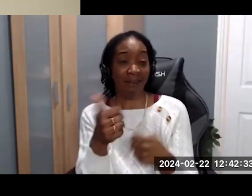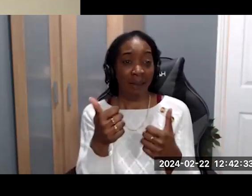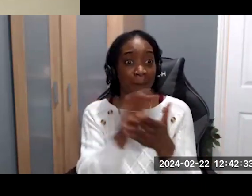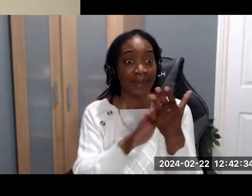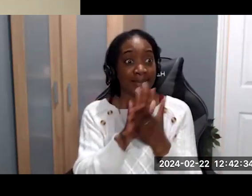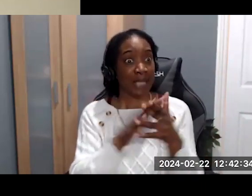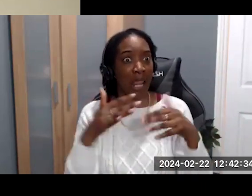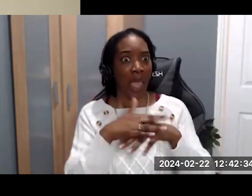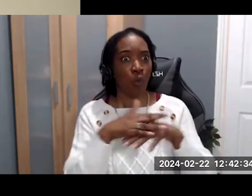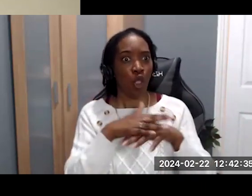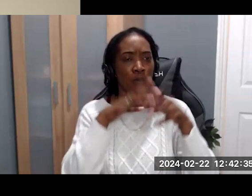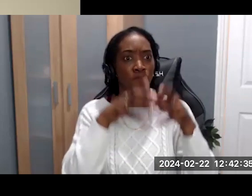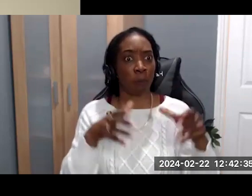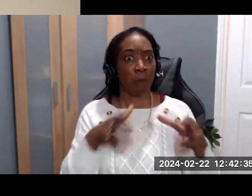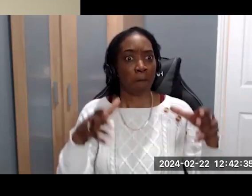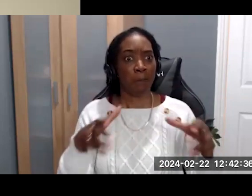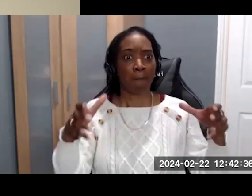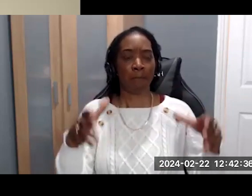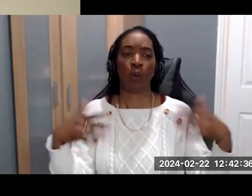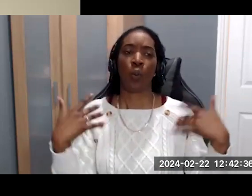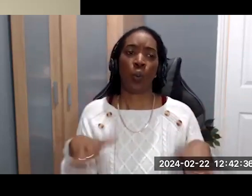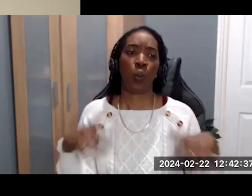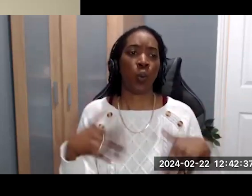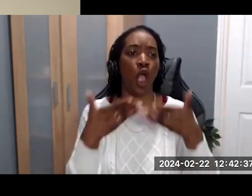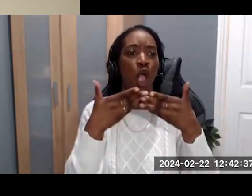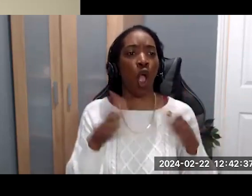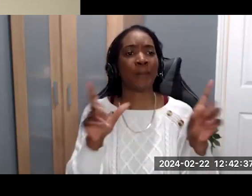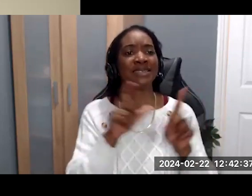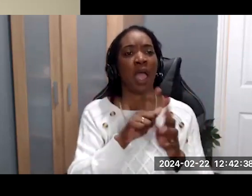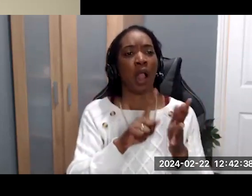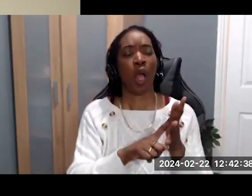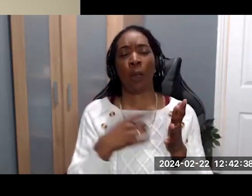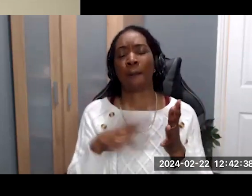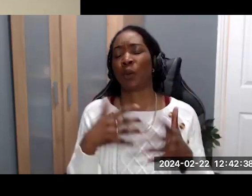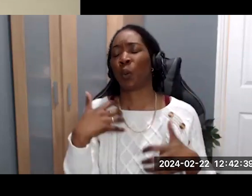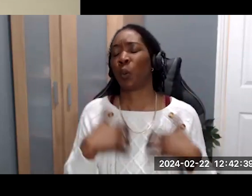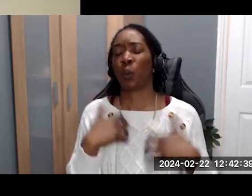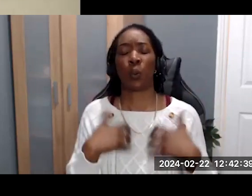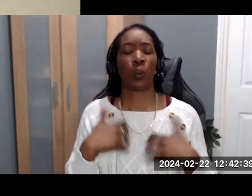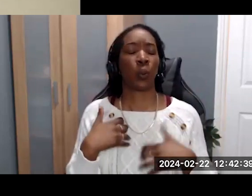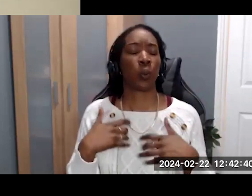my network Open Dialogo has been a successful fruitful and intense experience an opportunity